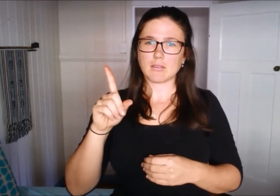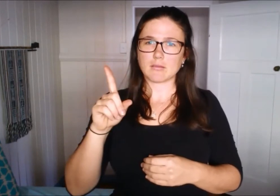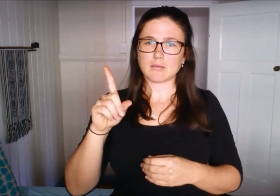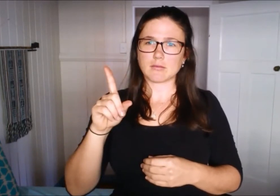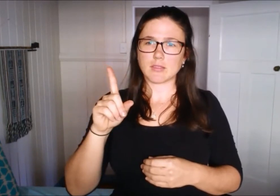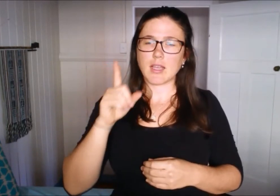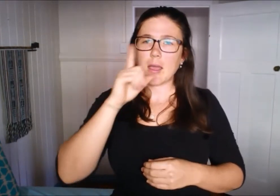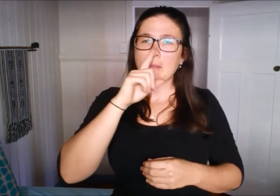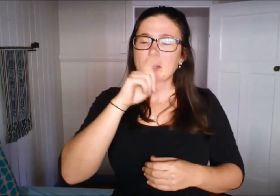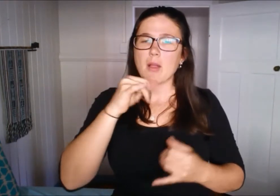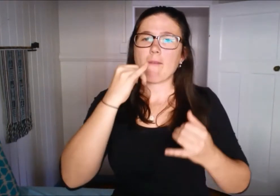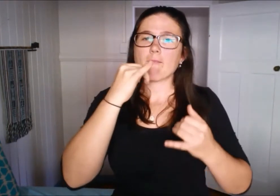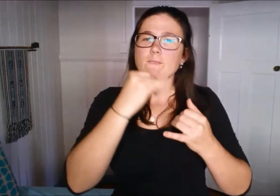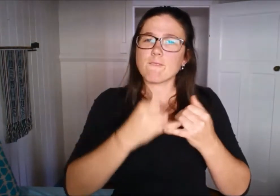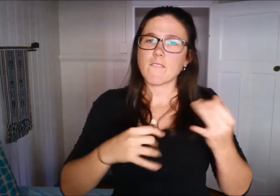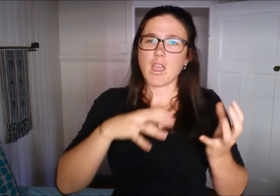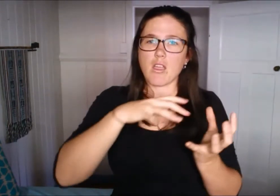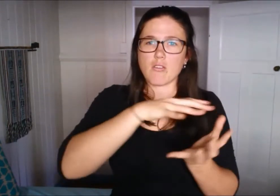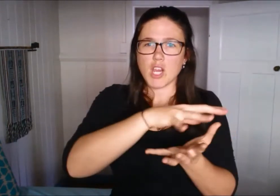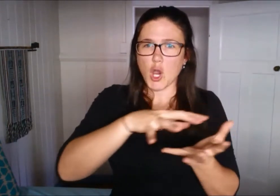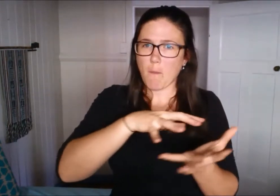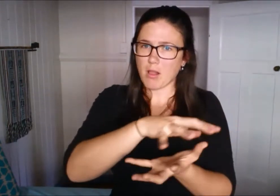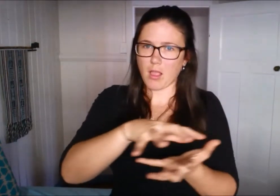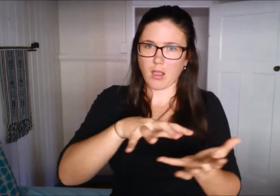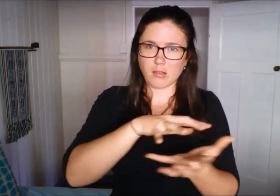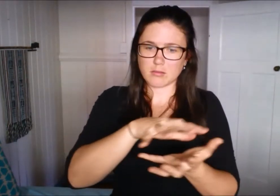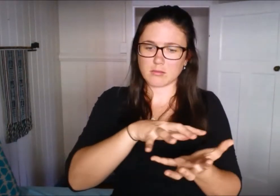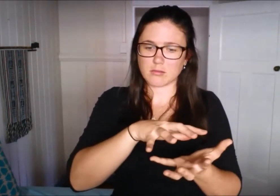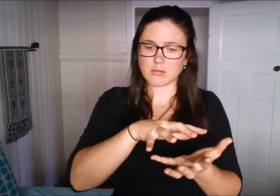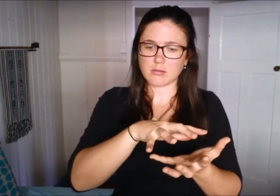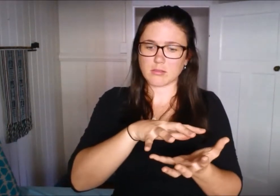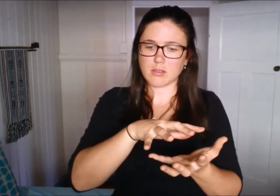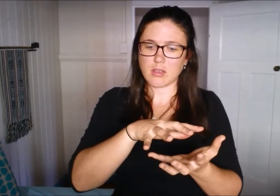But people are very complex.